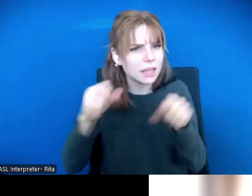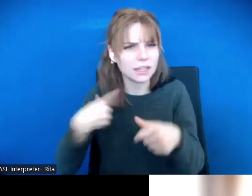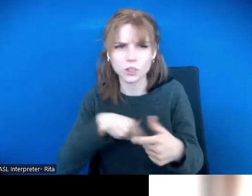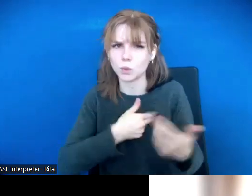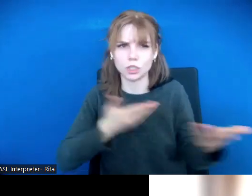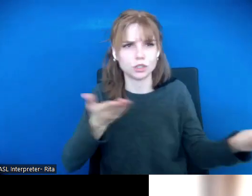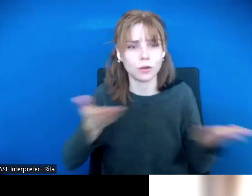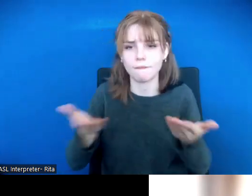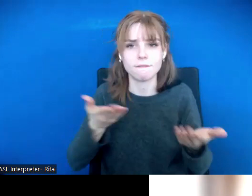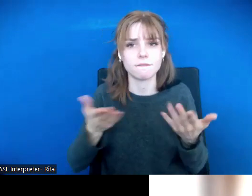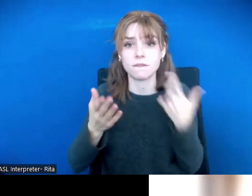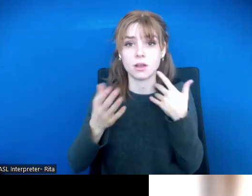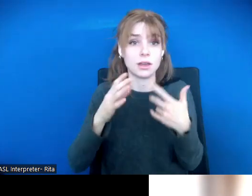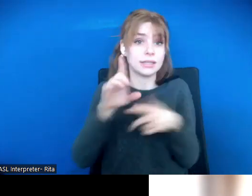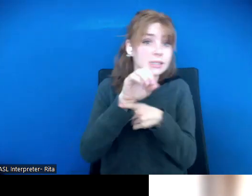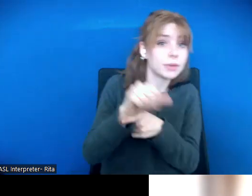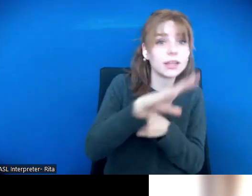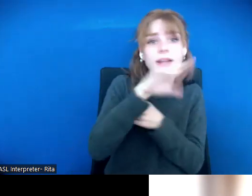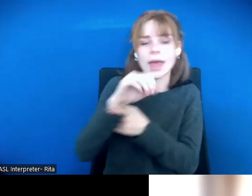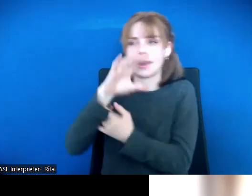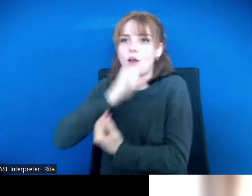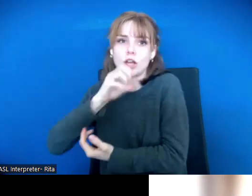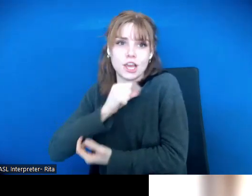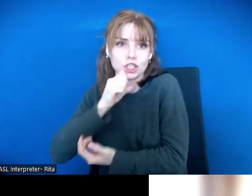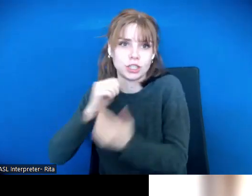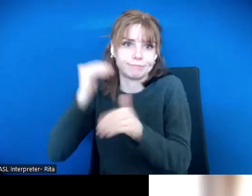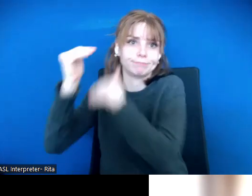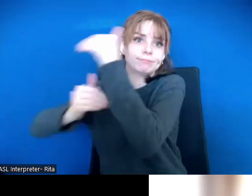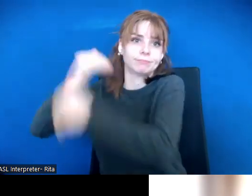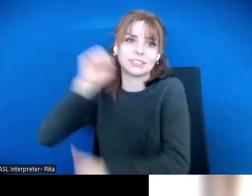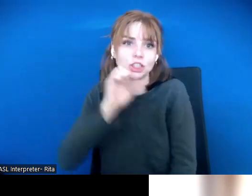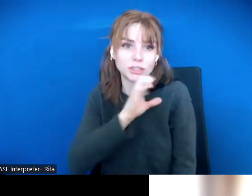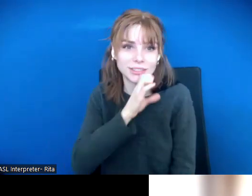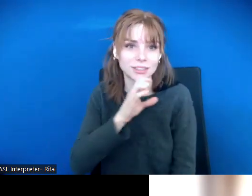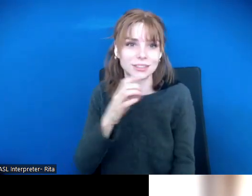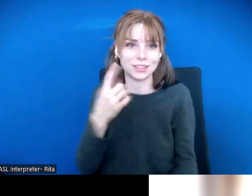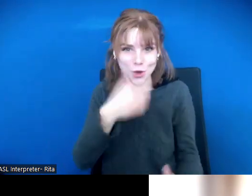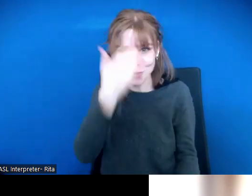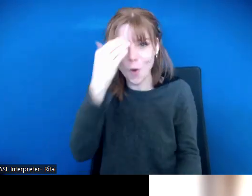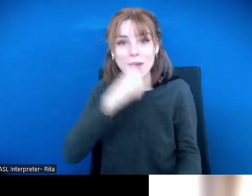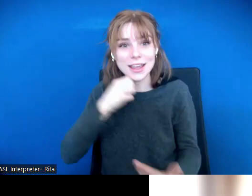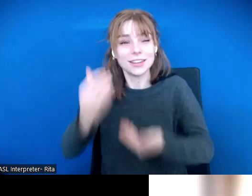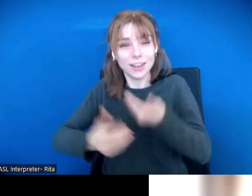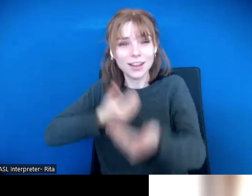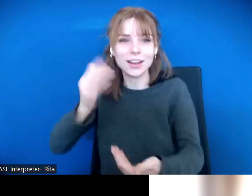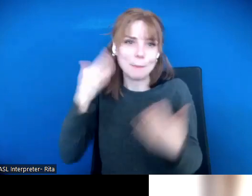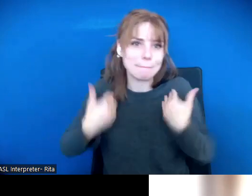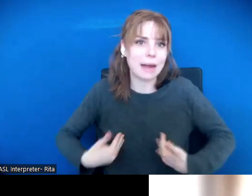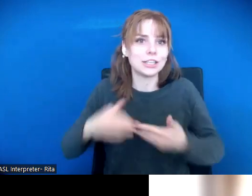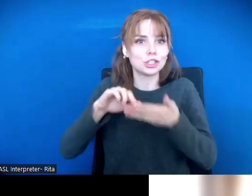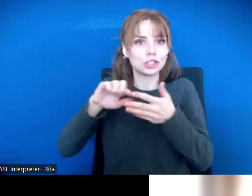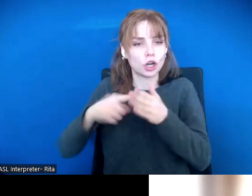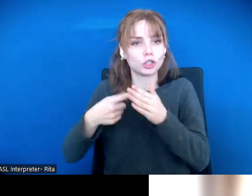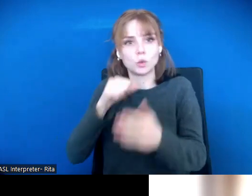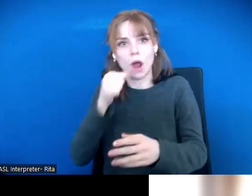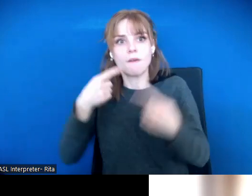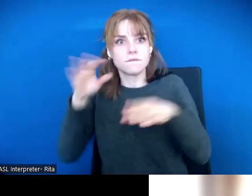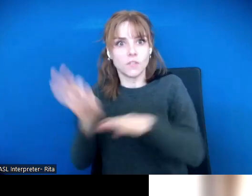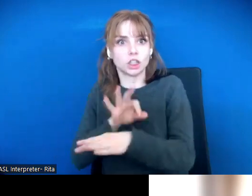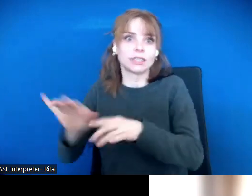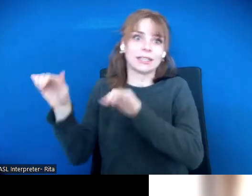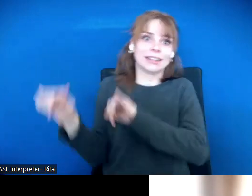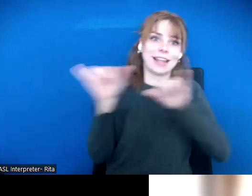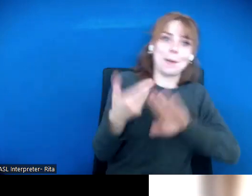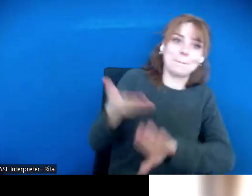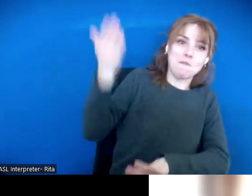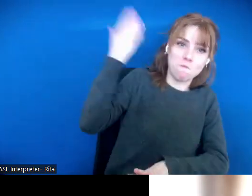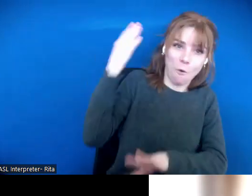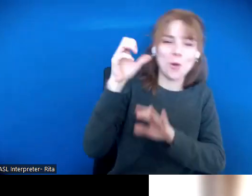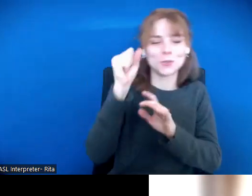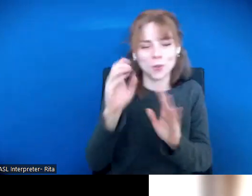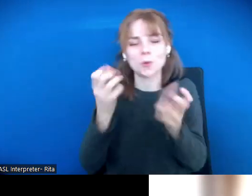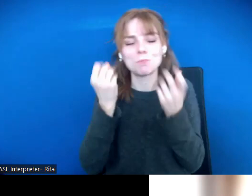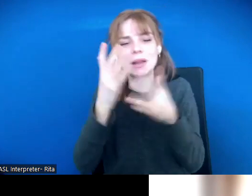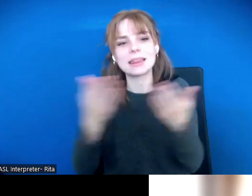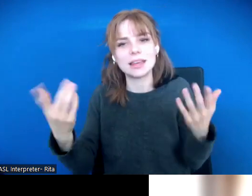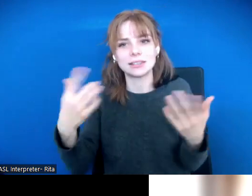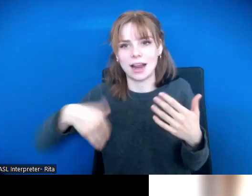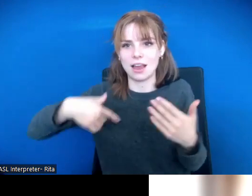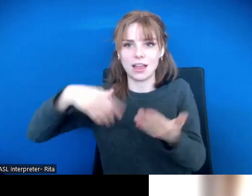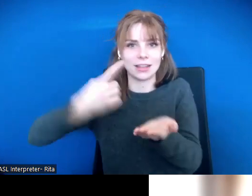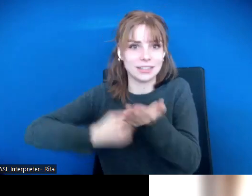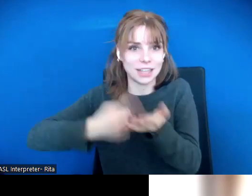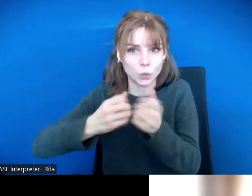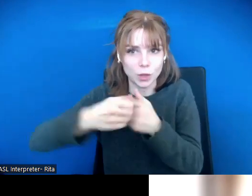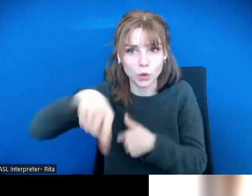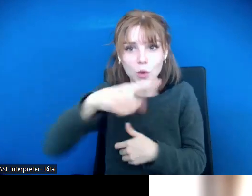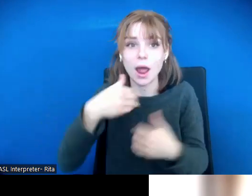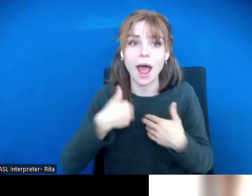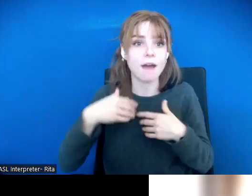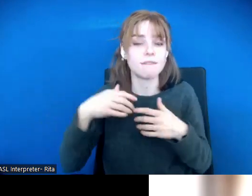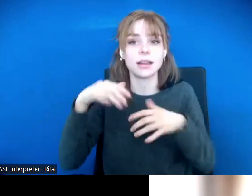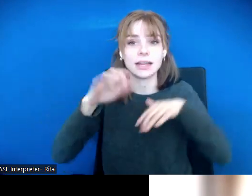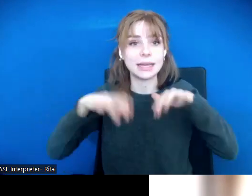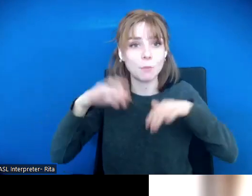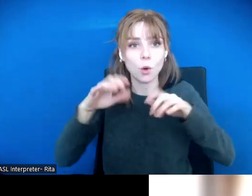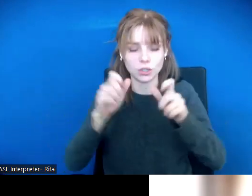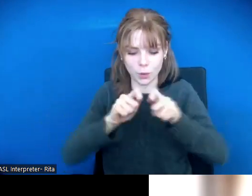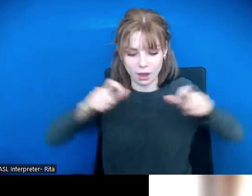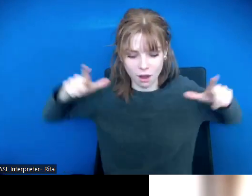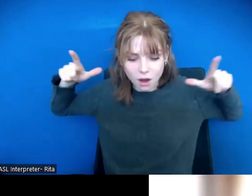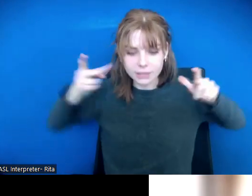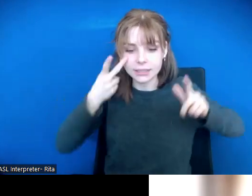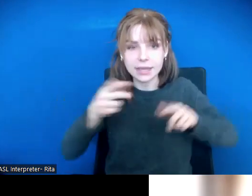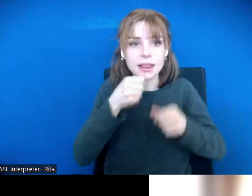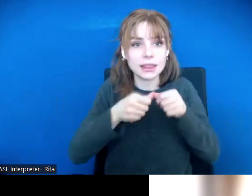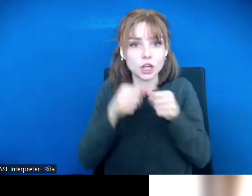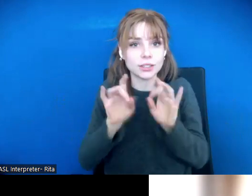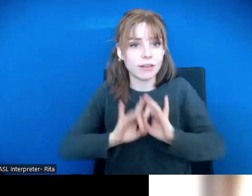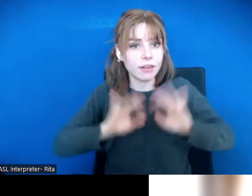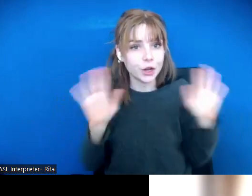Probably. I'm sure as soon as I hang up I will remember something that I wanted to cover. But I just want to emphasize that there's no you don't need a doctor's referral.